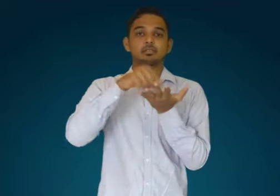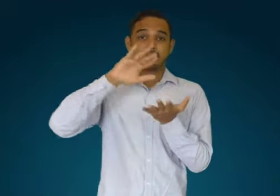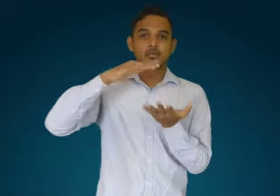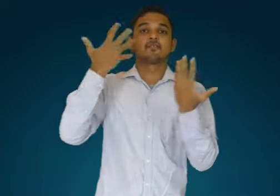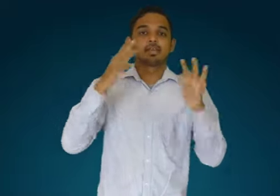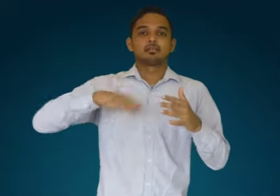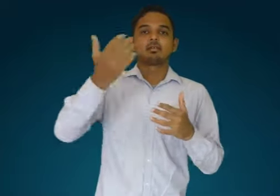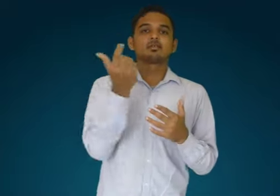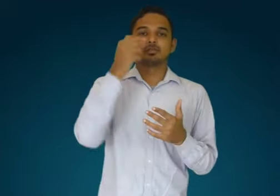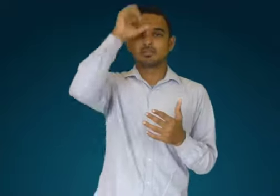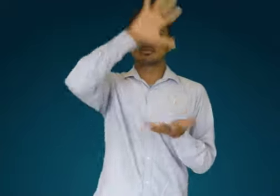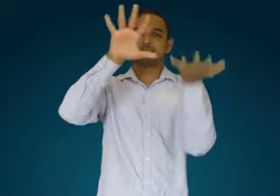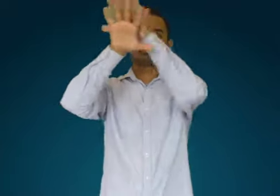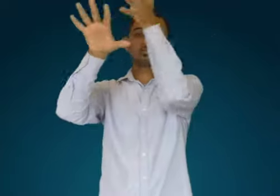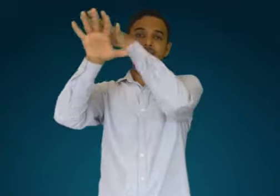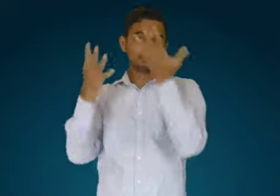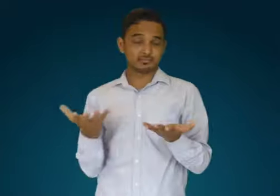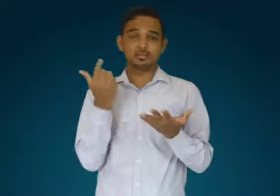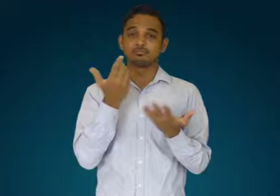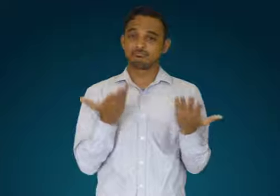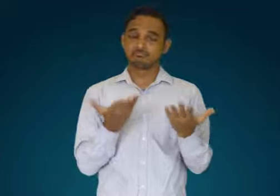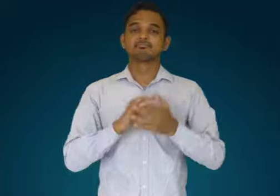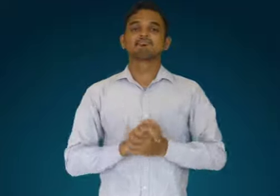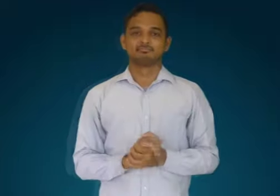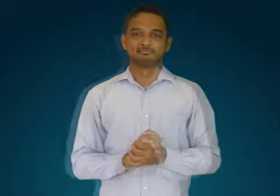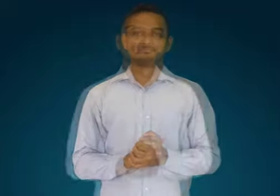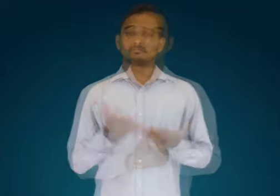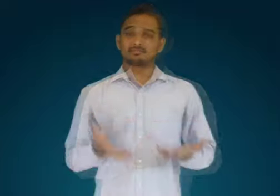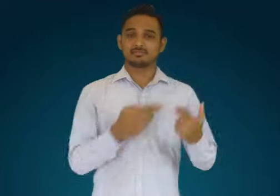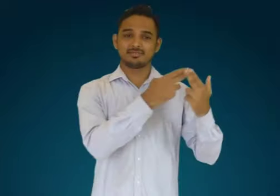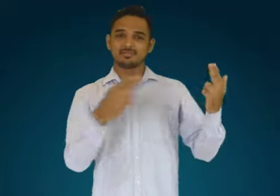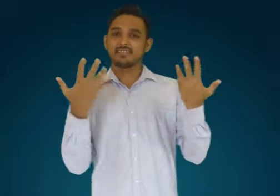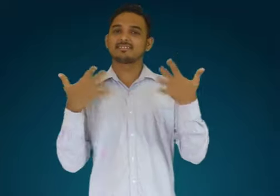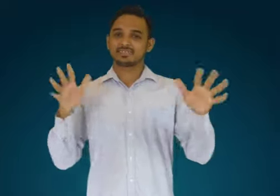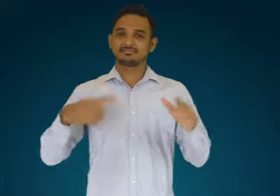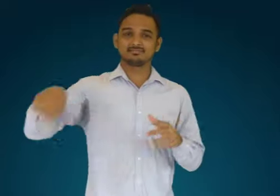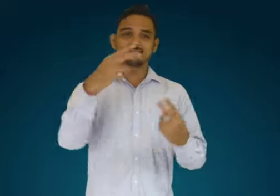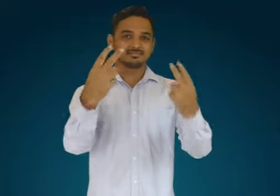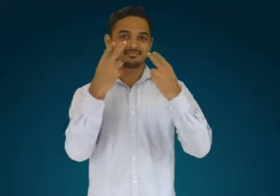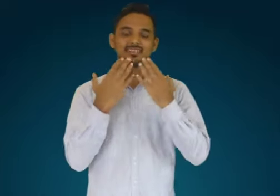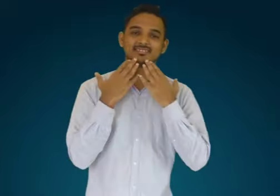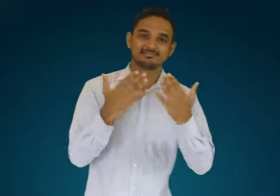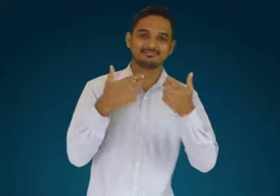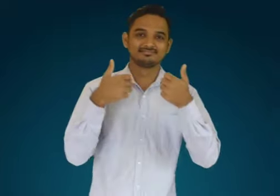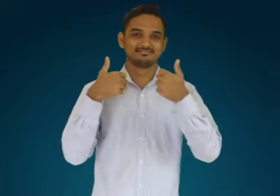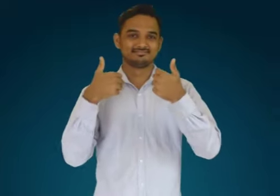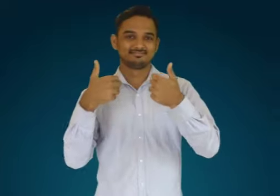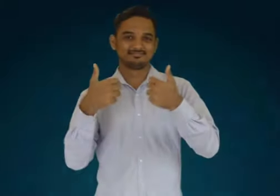schools all over the world showcasing these findings and data to the government would also help in getting these strategies validated and